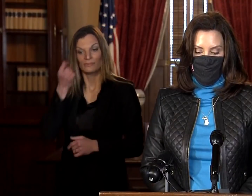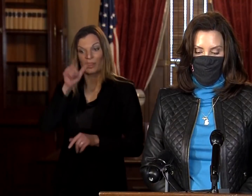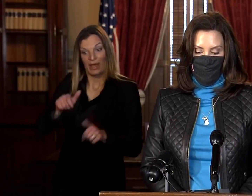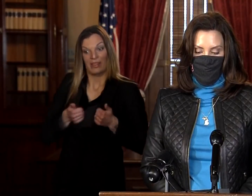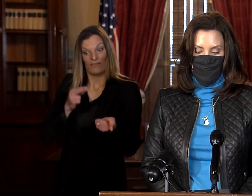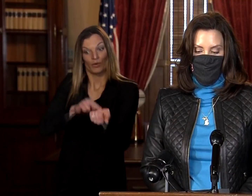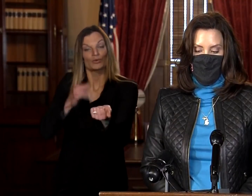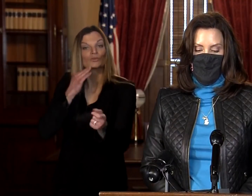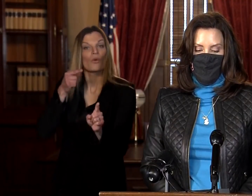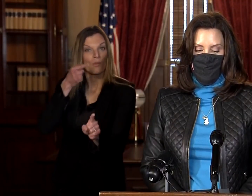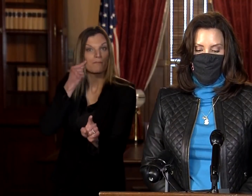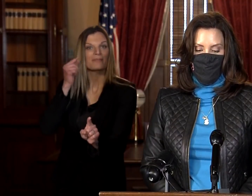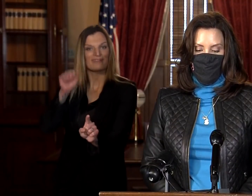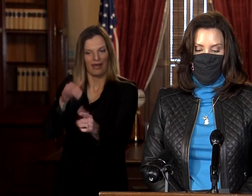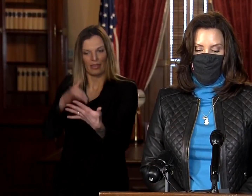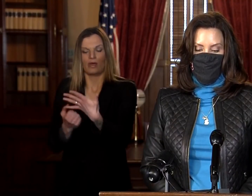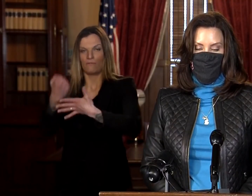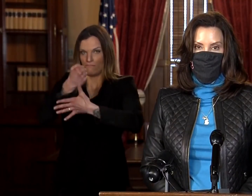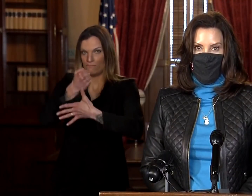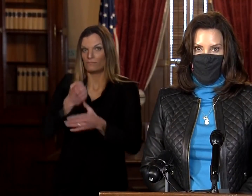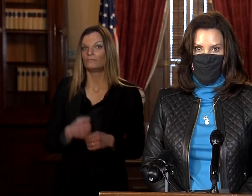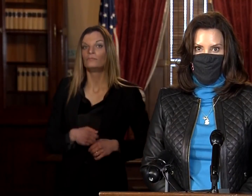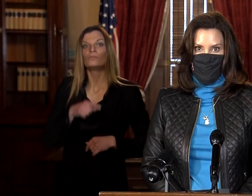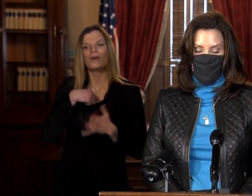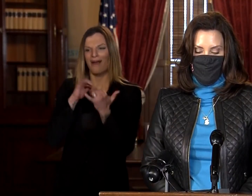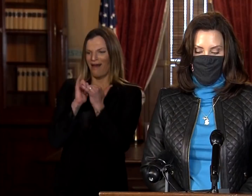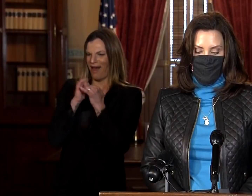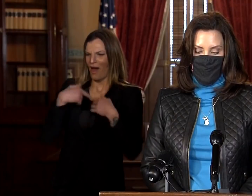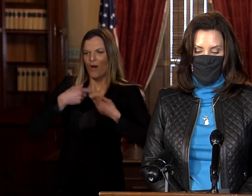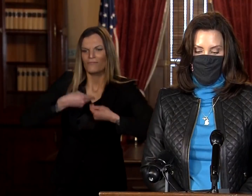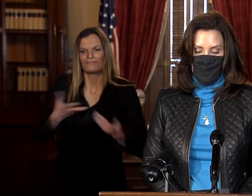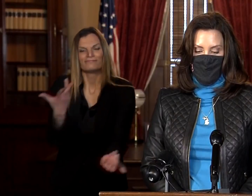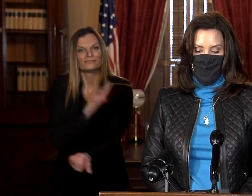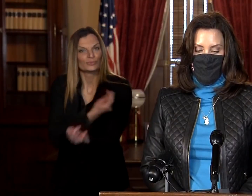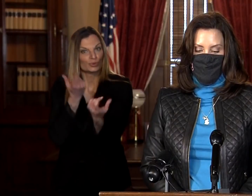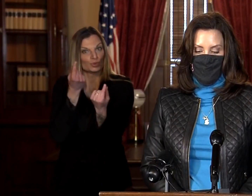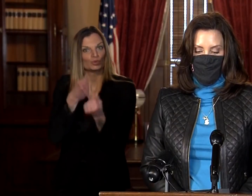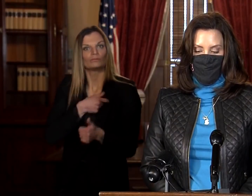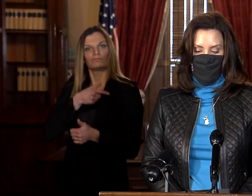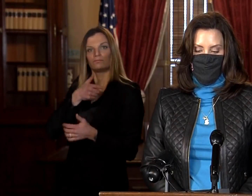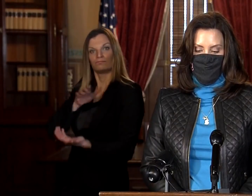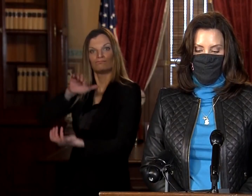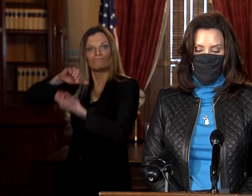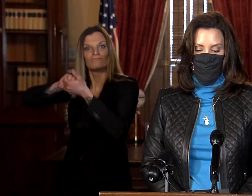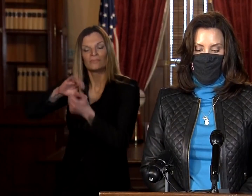facility residents and staff. MDHHS is partnering with CV S MDHHS is partnering with CV S and Walgreens through the